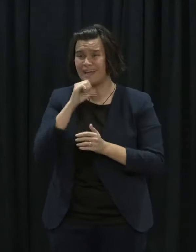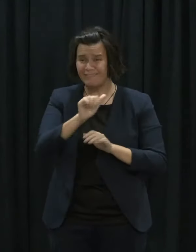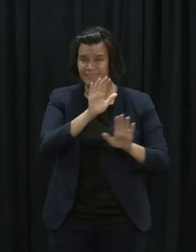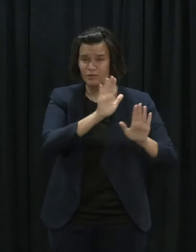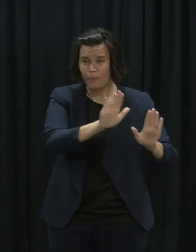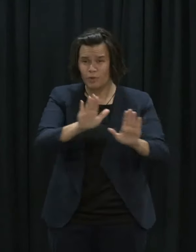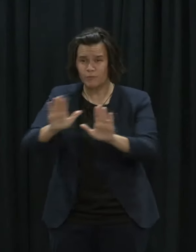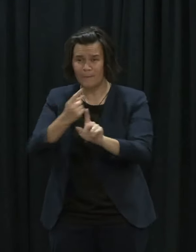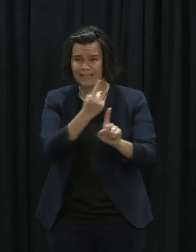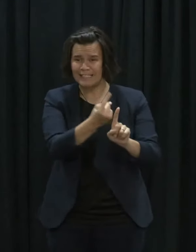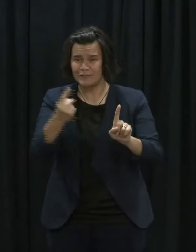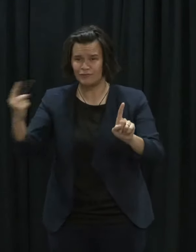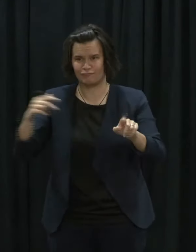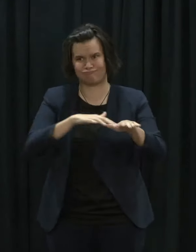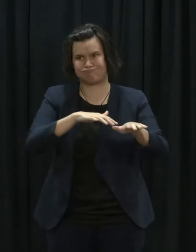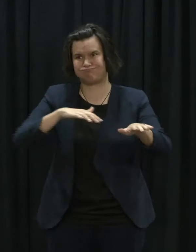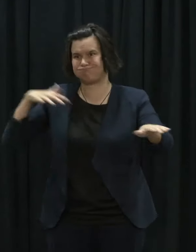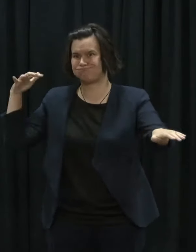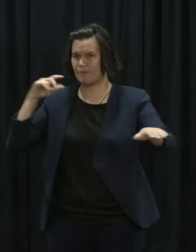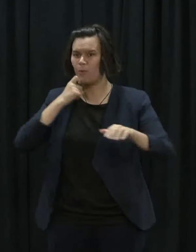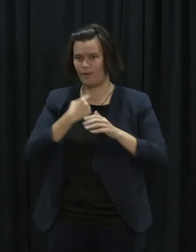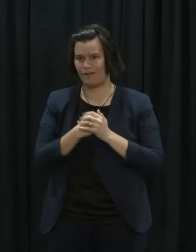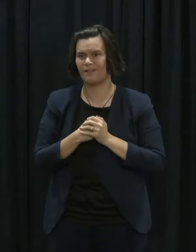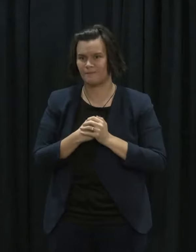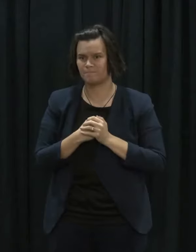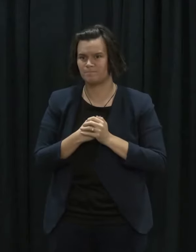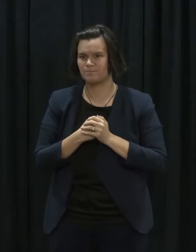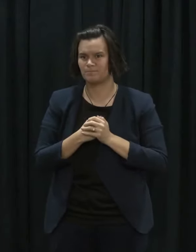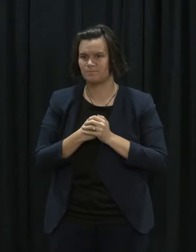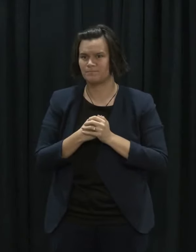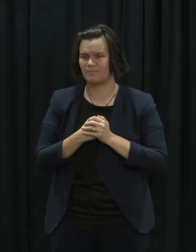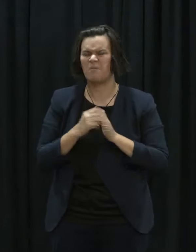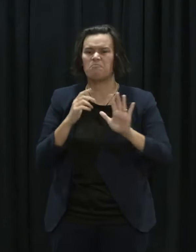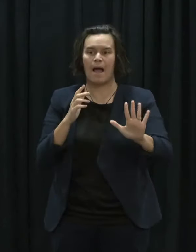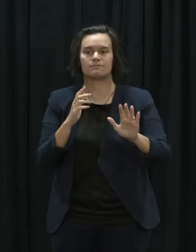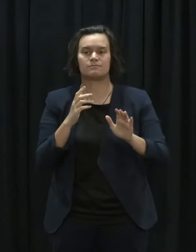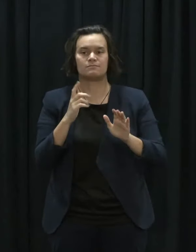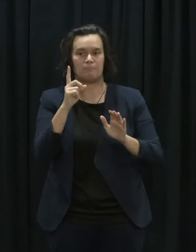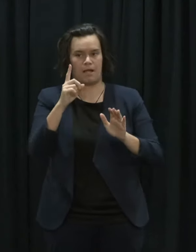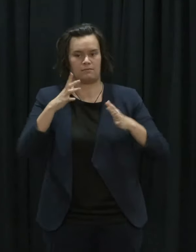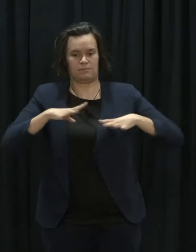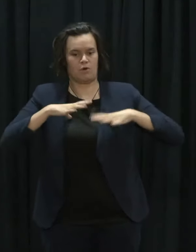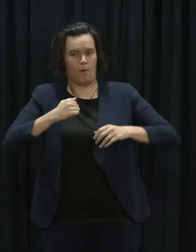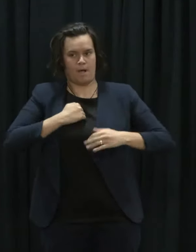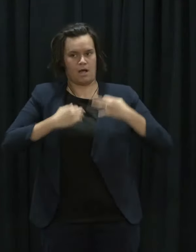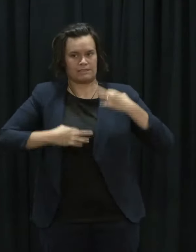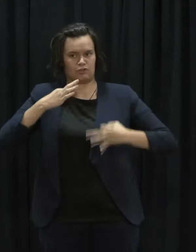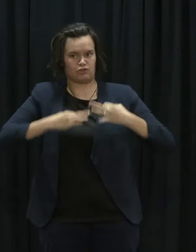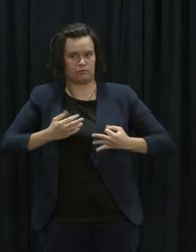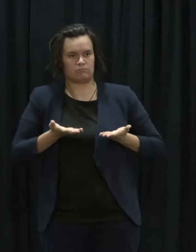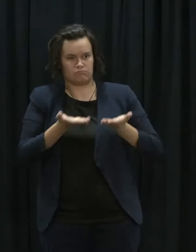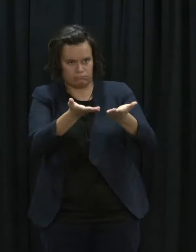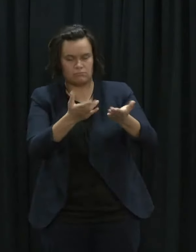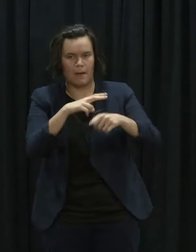where they will be compliance checking but also essentially ensuring that we don't have a